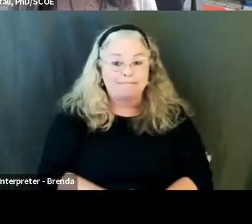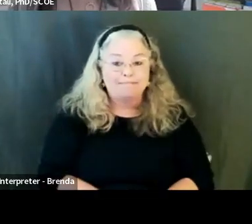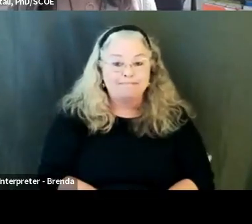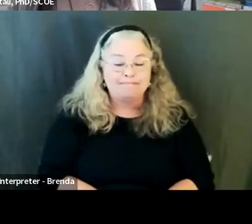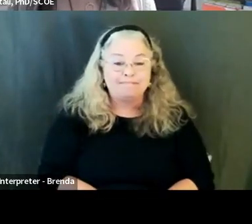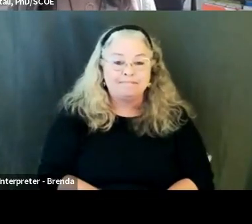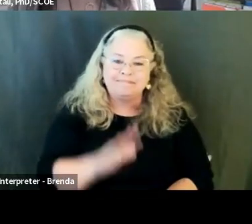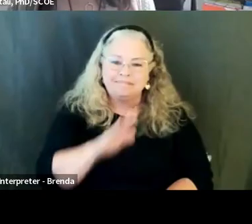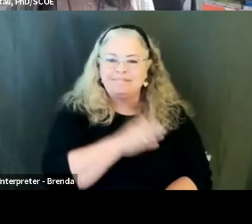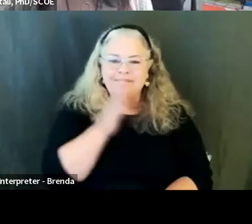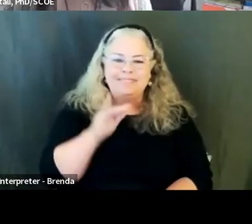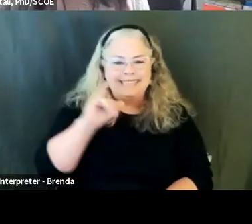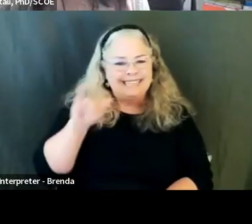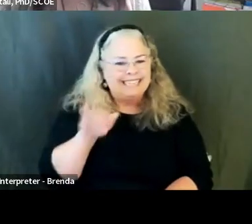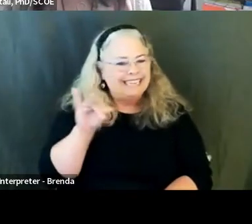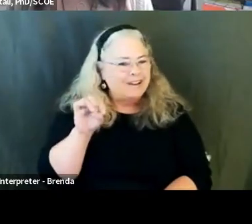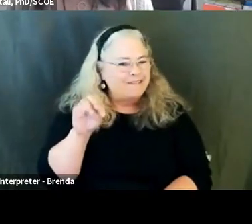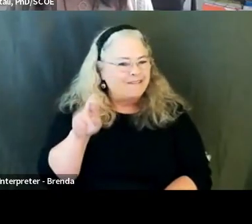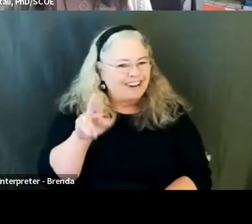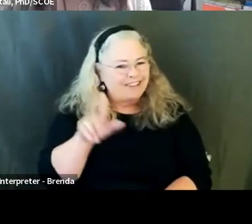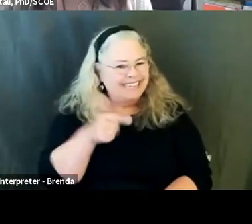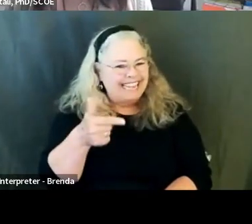Jennifer you're up next. Jennifer Adcock: I would